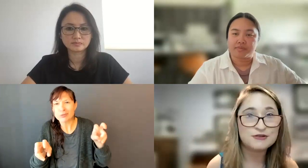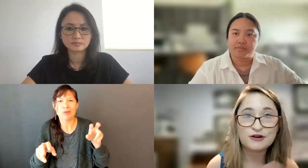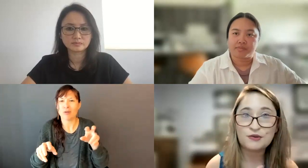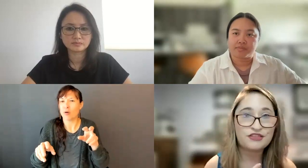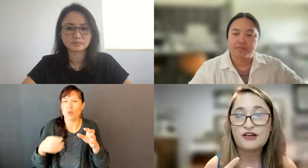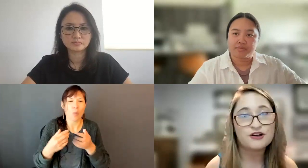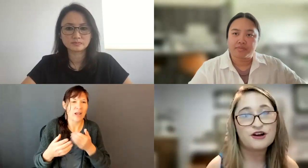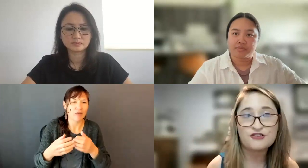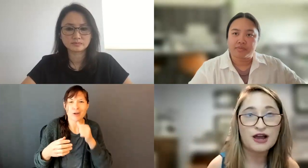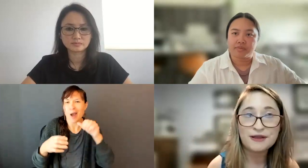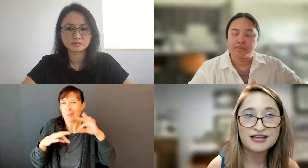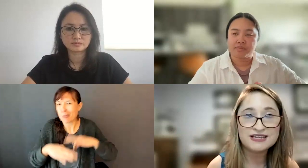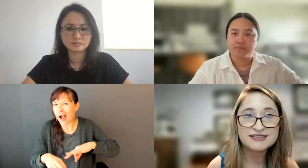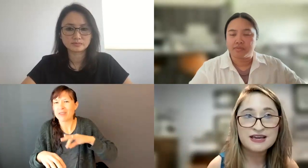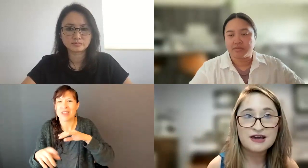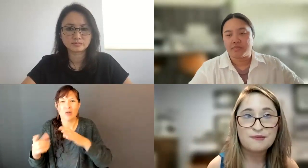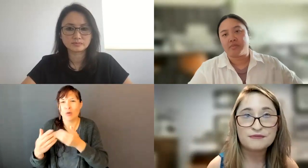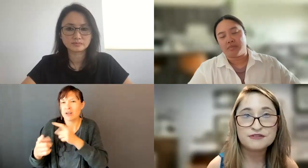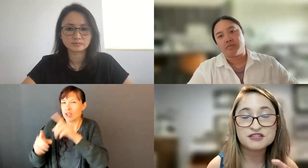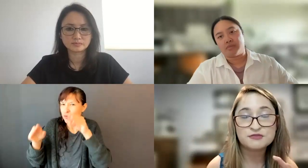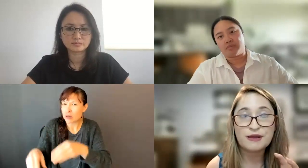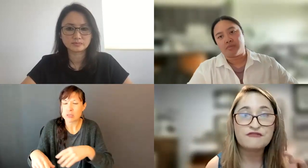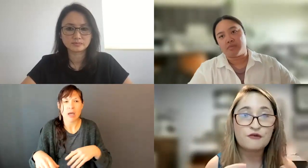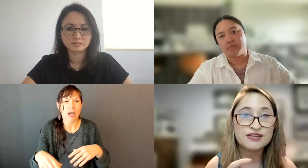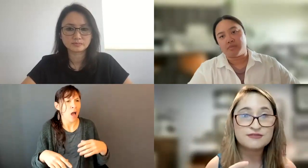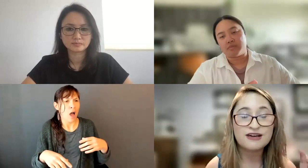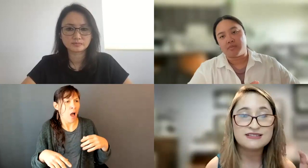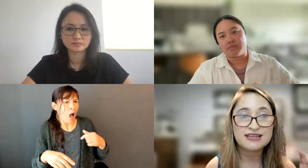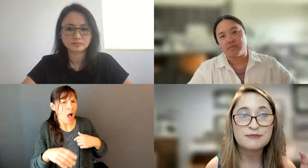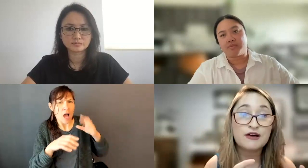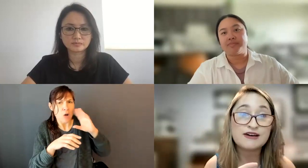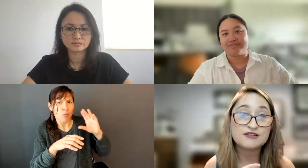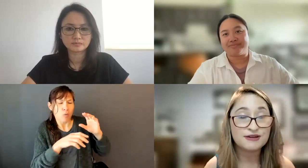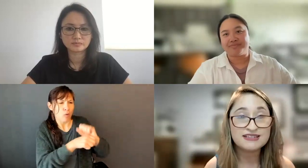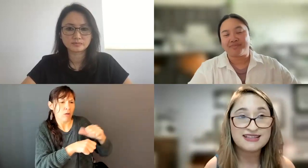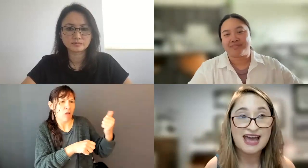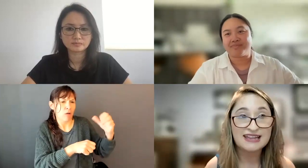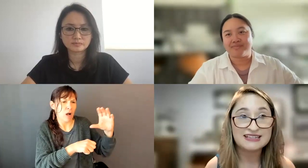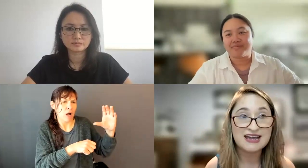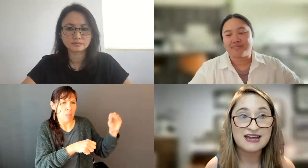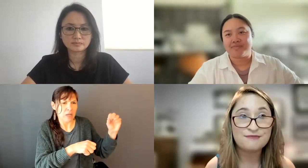to work with other companies, but it was just where my focus was and my wheelhouse was at the time.